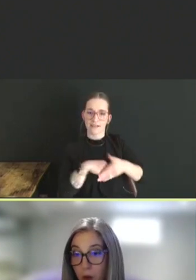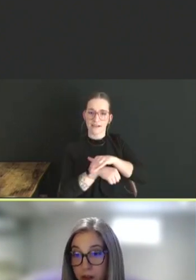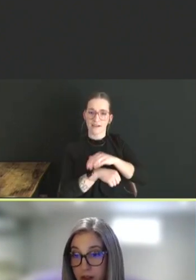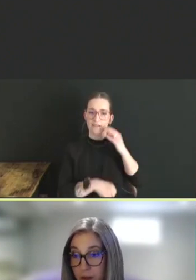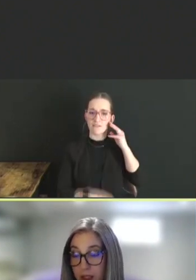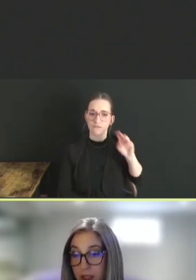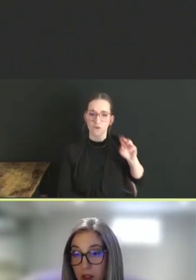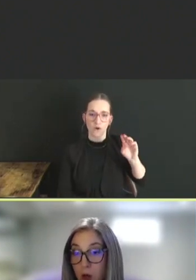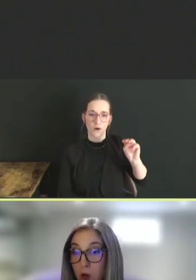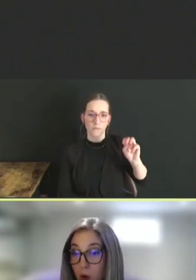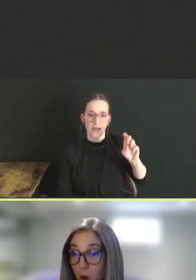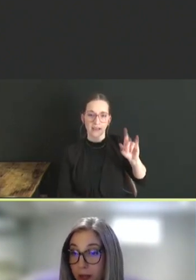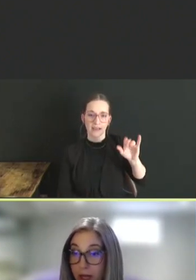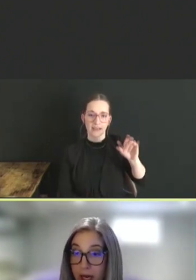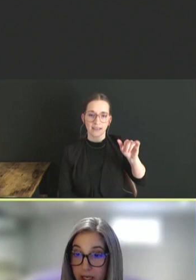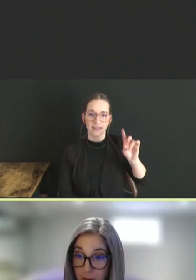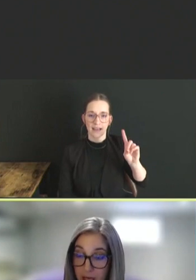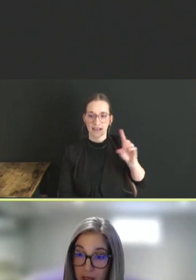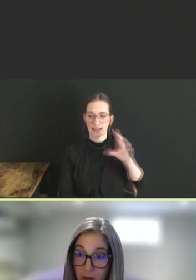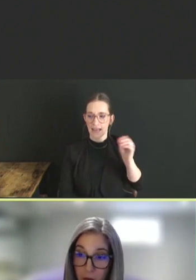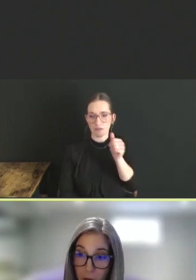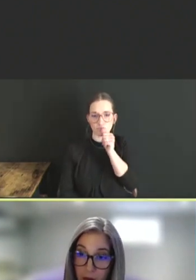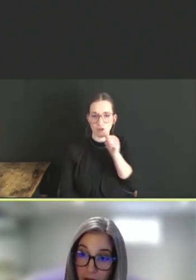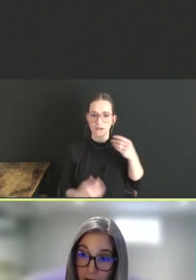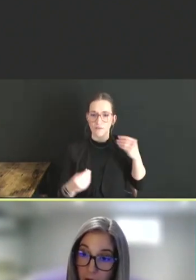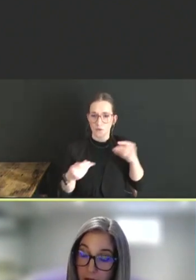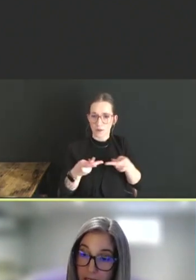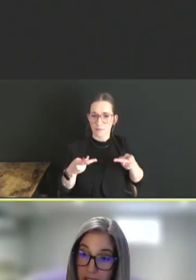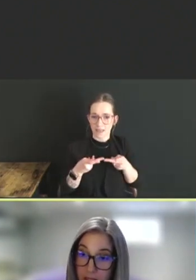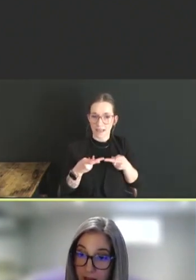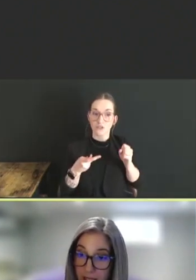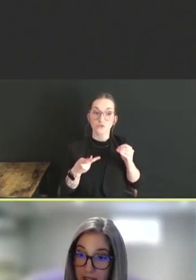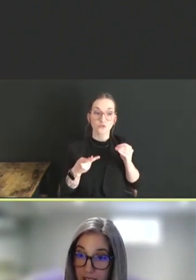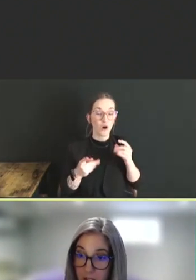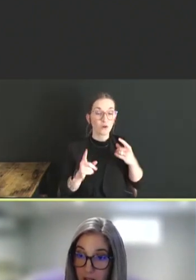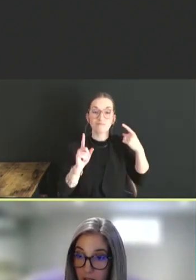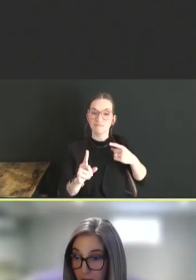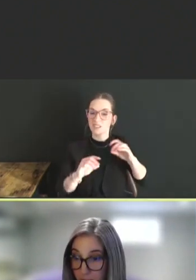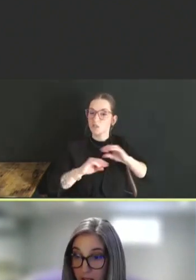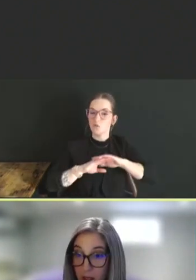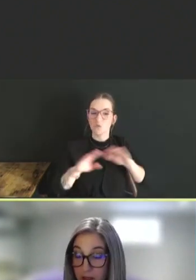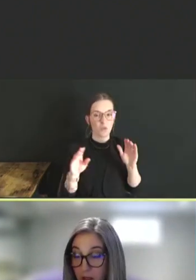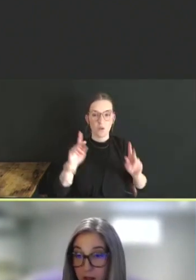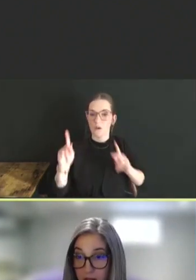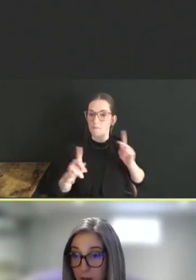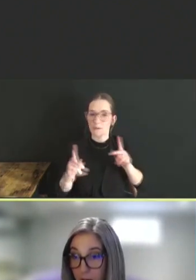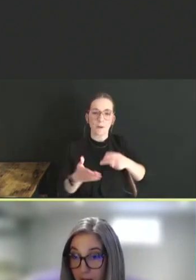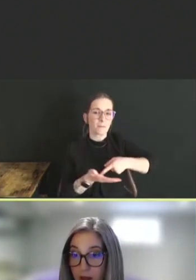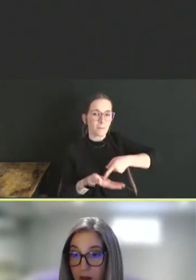So, ultimately, nobody has paid for the COVID-19 vaccination, as long as the public health